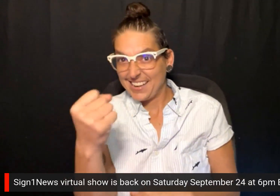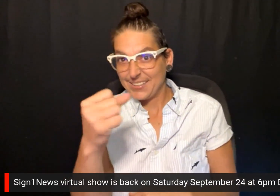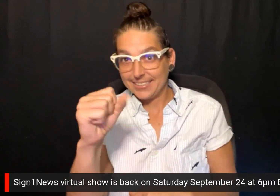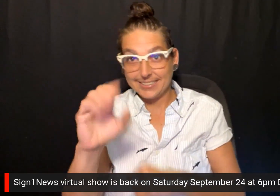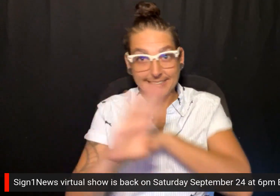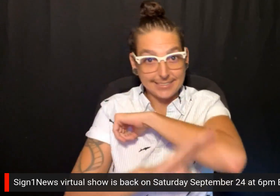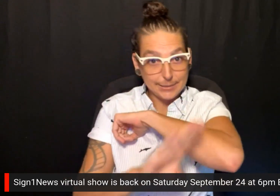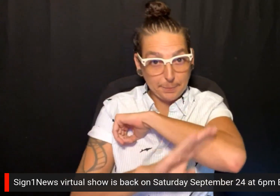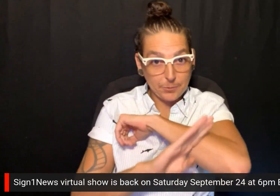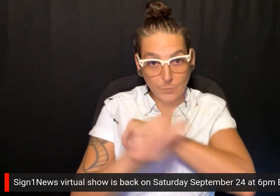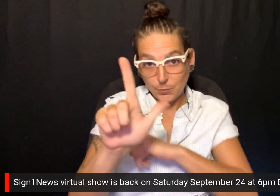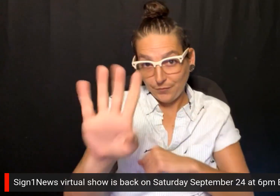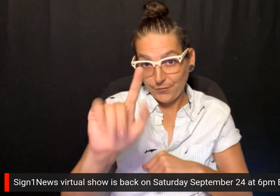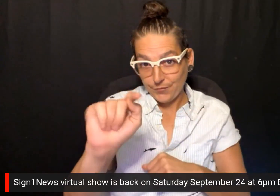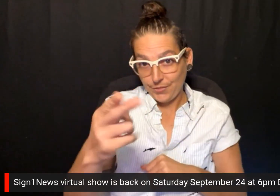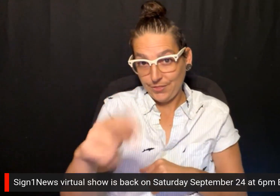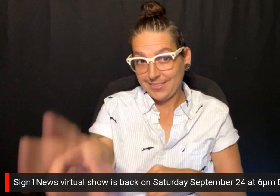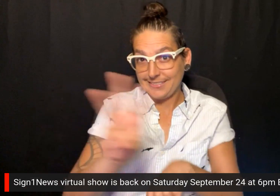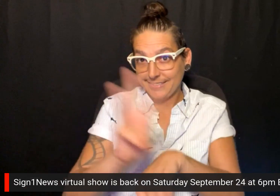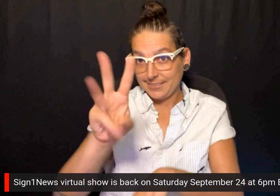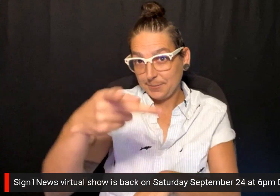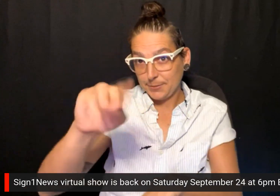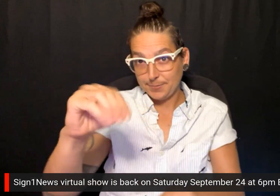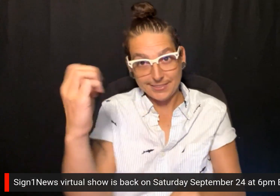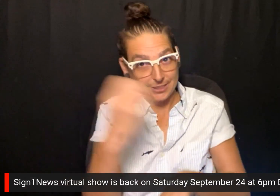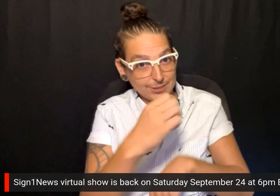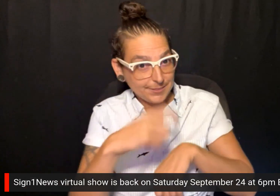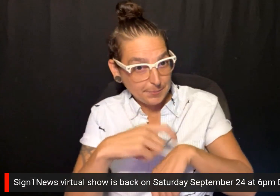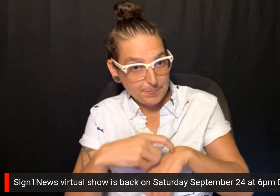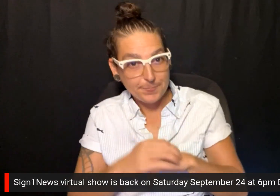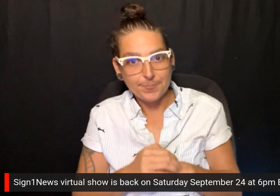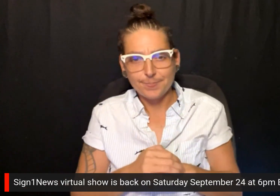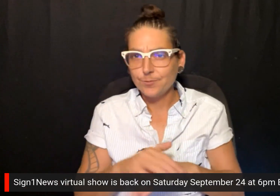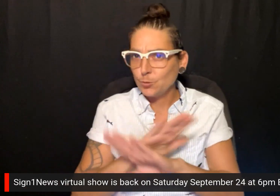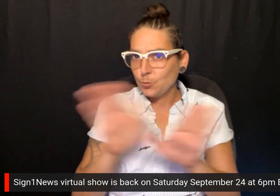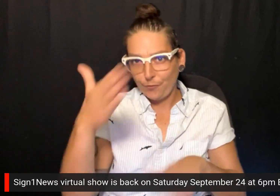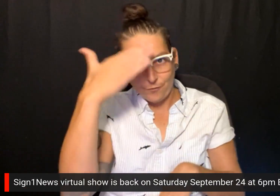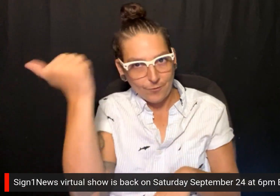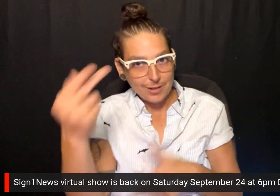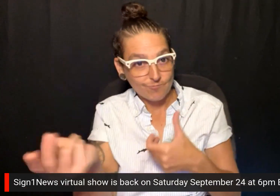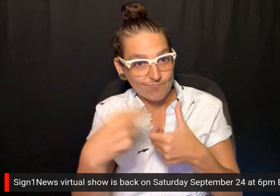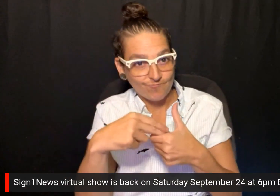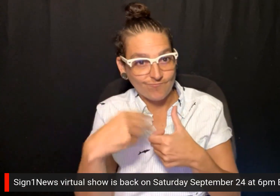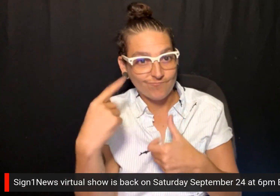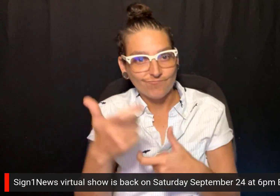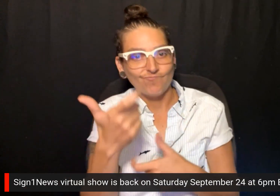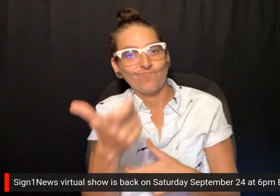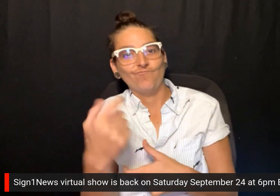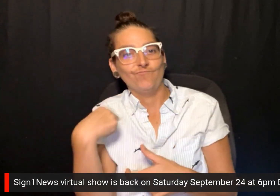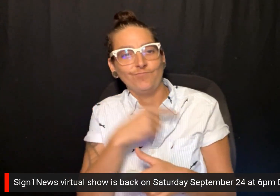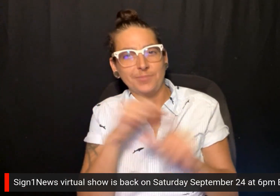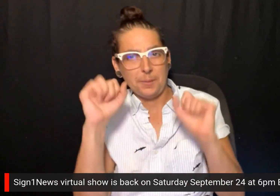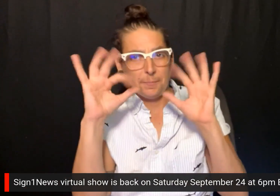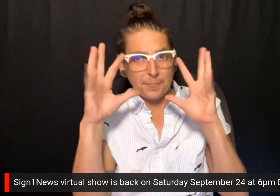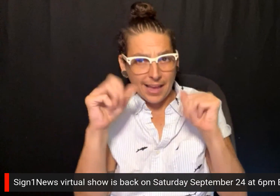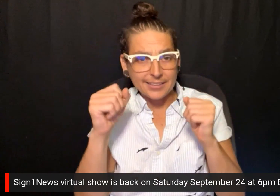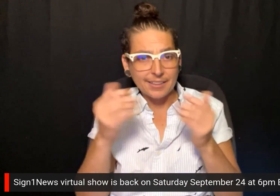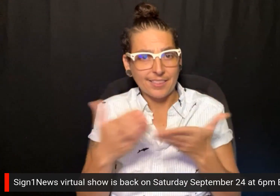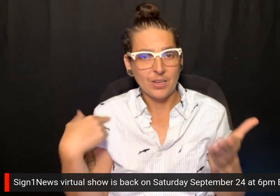September 24 at 6 PM Eastern time be sure to join us to see all of the amazing things